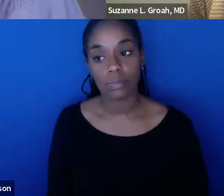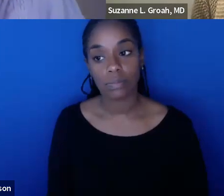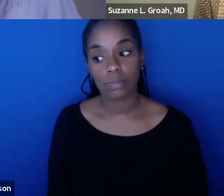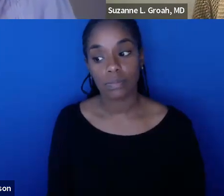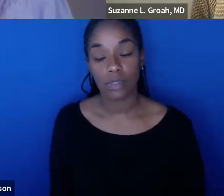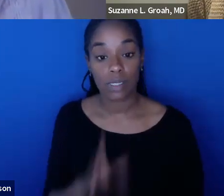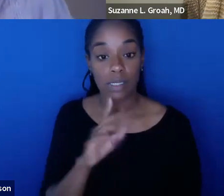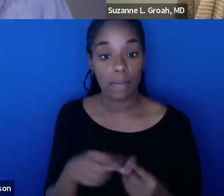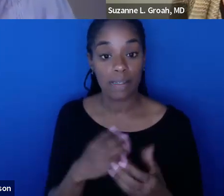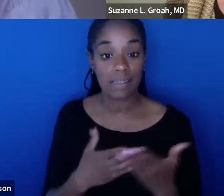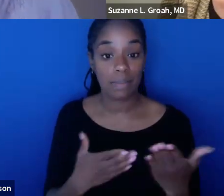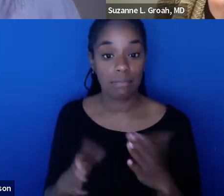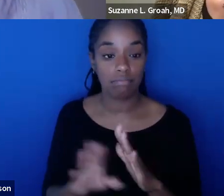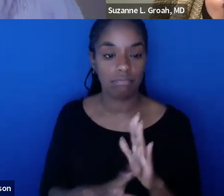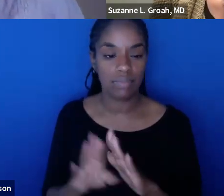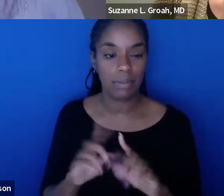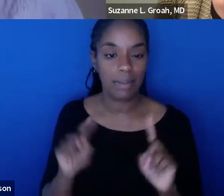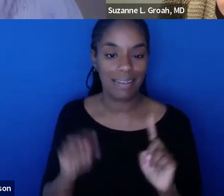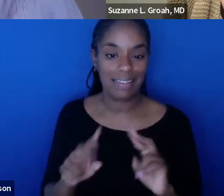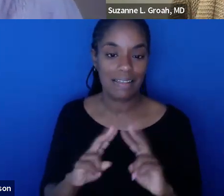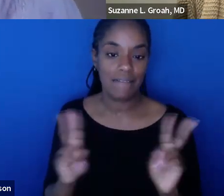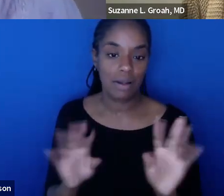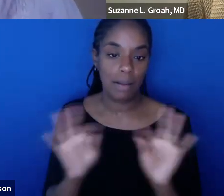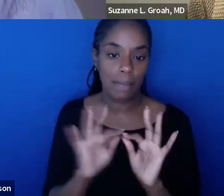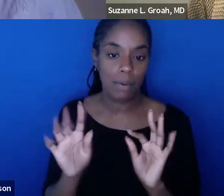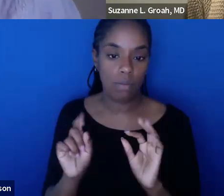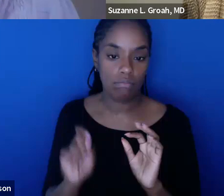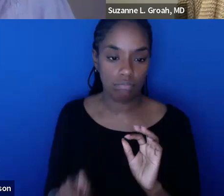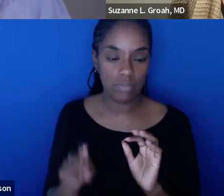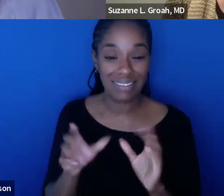But this is a very important question that this person really needs an answer.